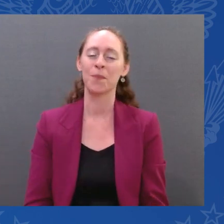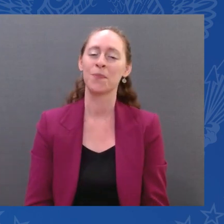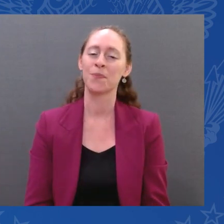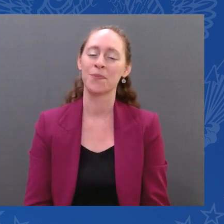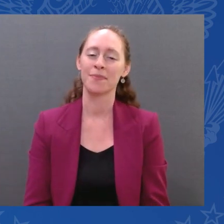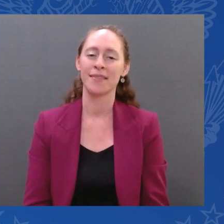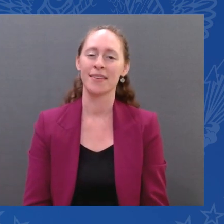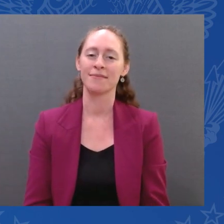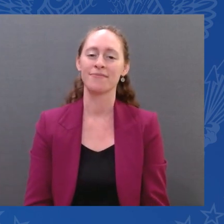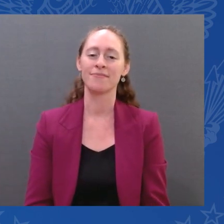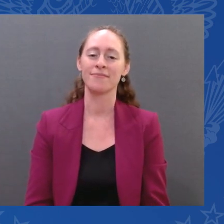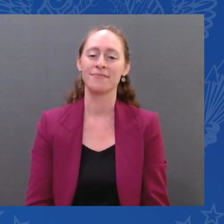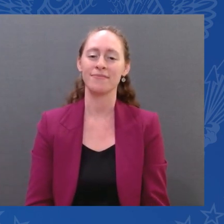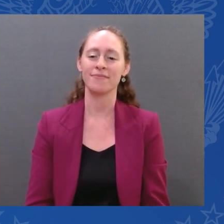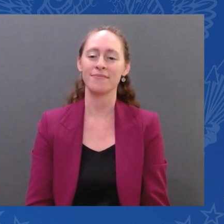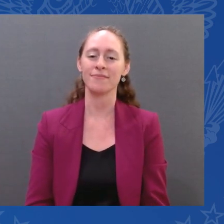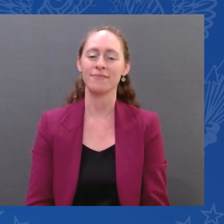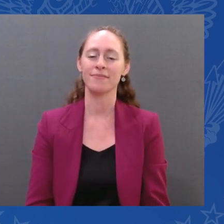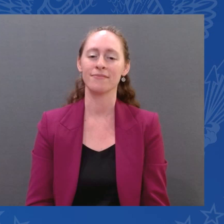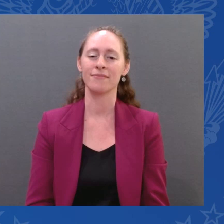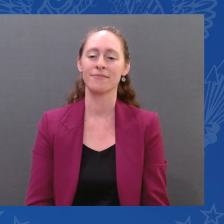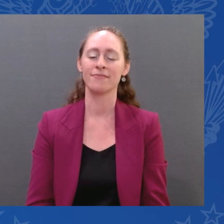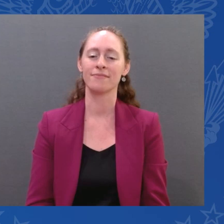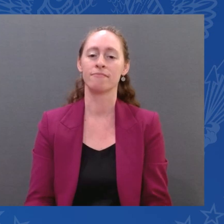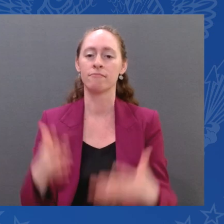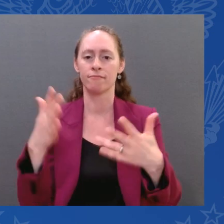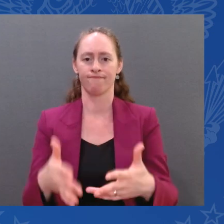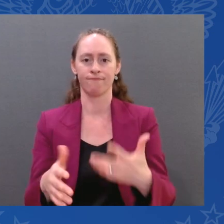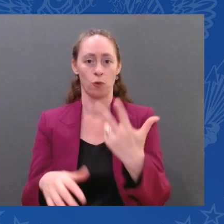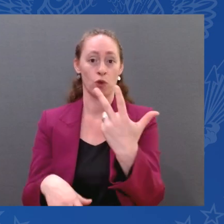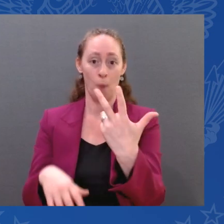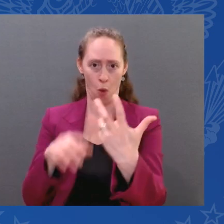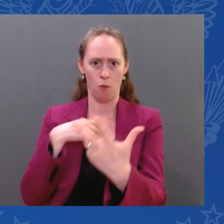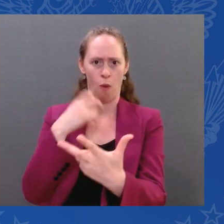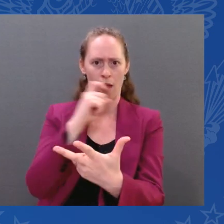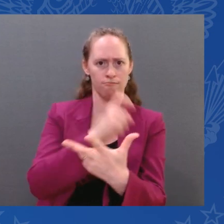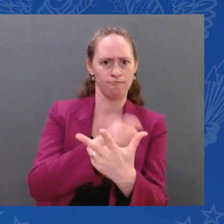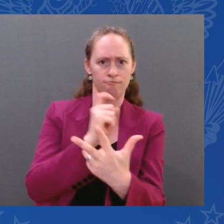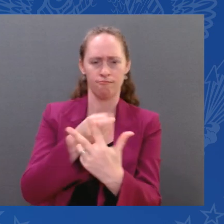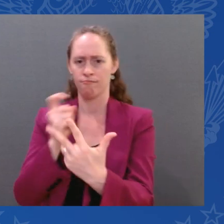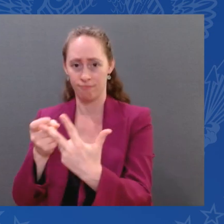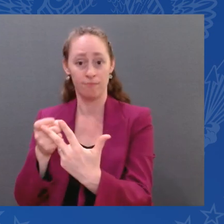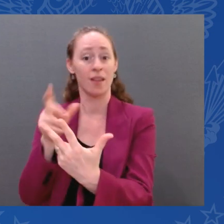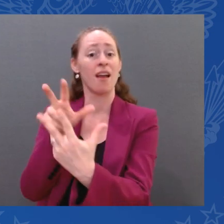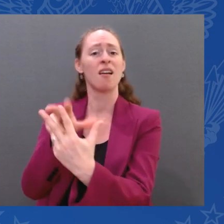To the families, I know receiving this award on behalf of their loved one is bittersweet.